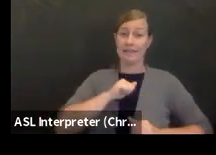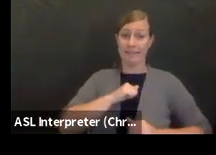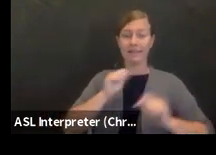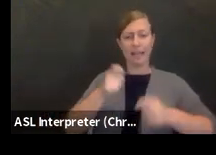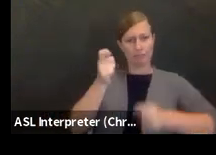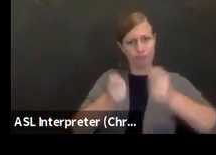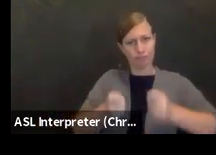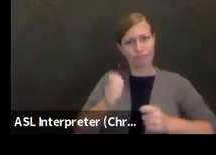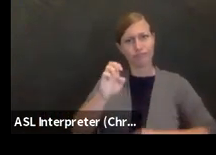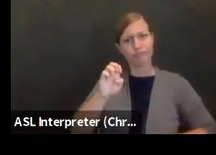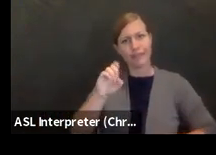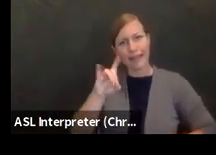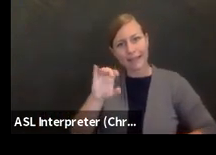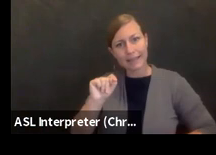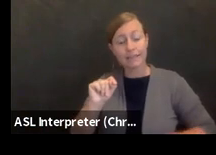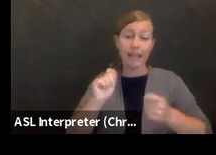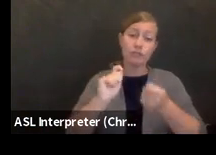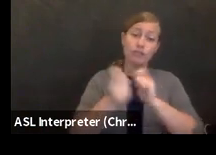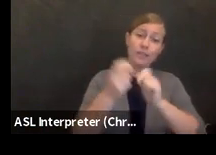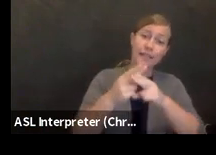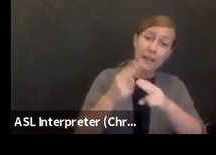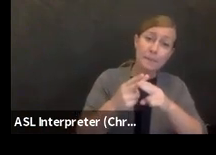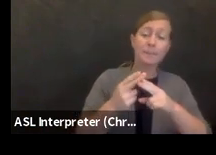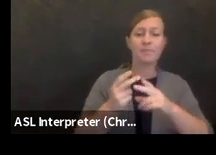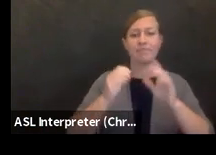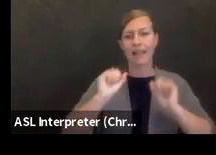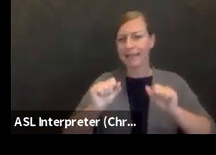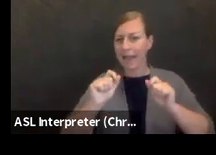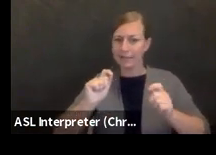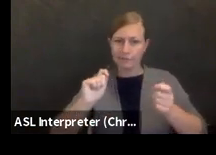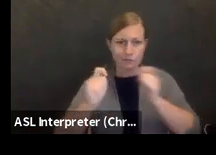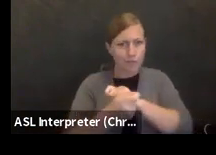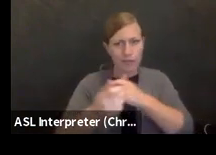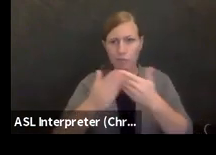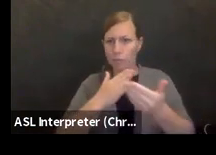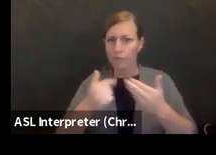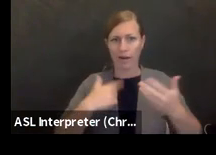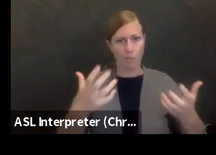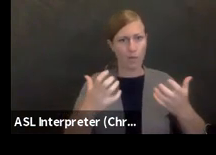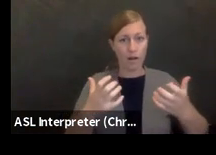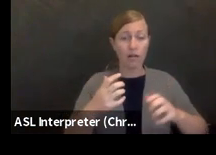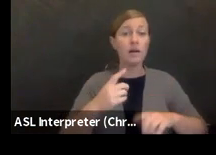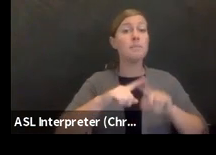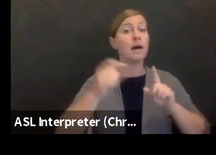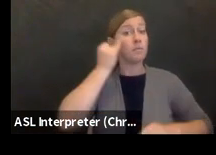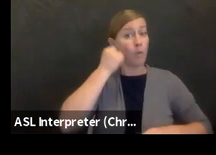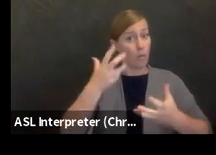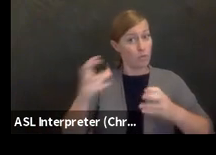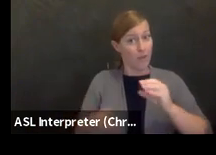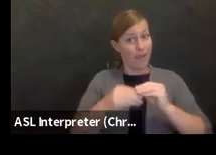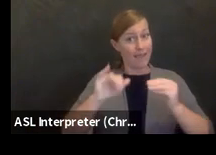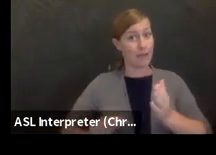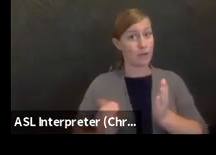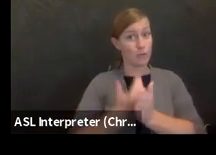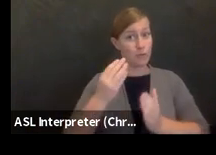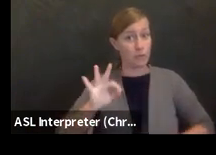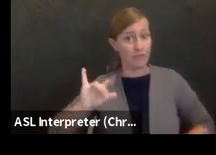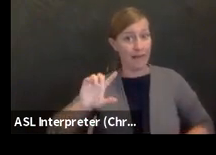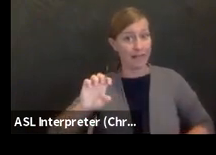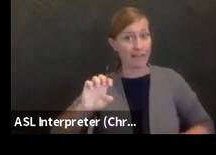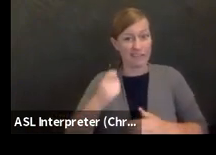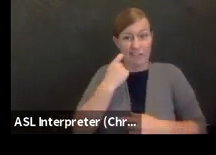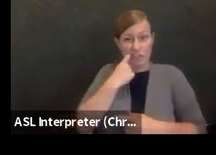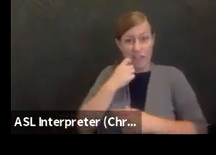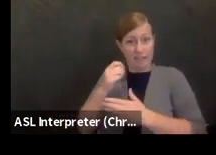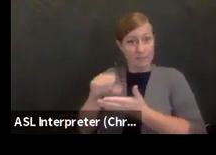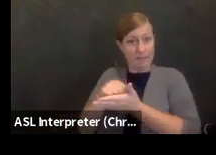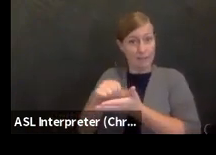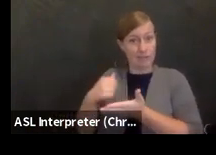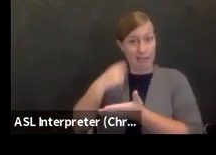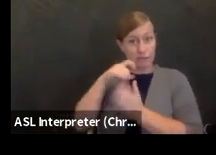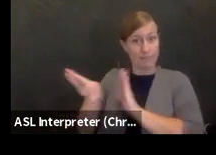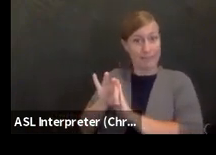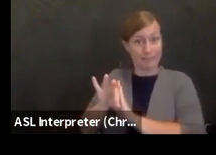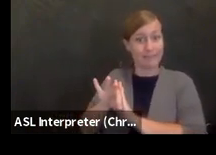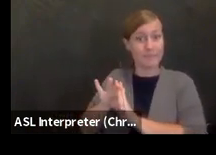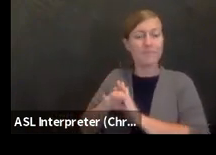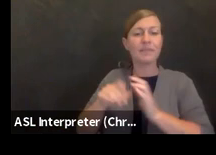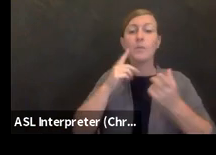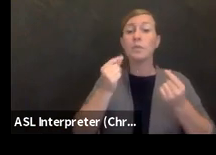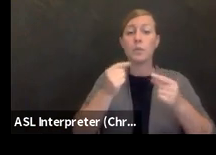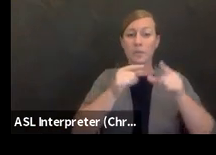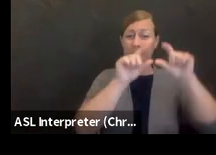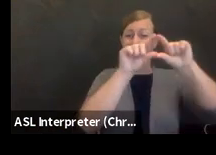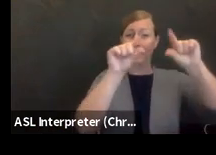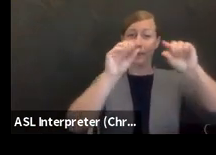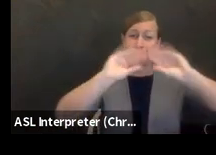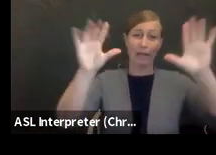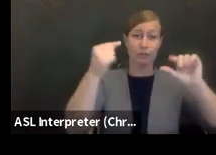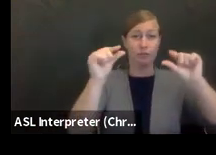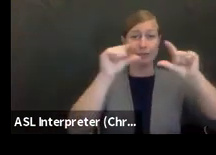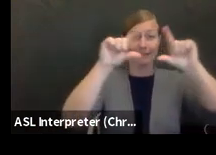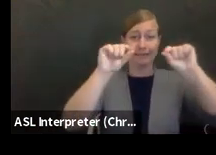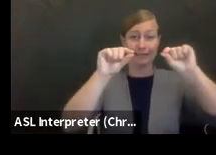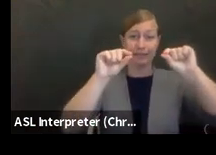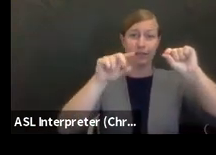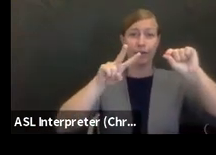ESD 112-- Kristina Wambold: I can name this different things. I can go in and change it. But if I wanted to add that new file that new pages template that I just found. I'm going to click this bright green button or green button on the left hand side.